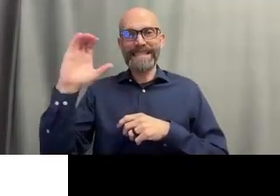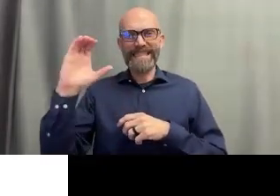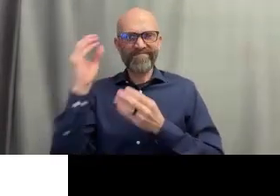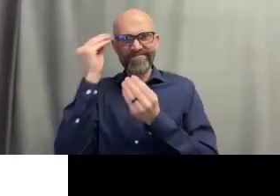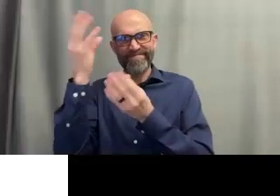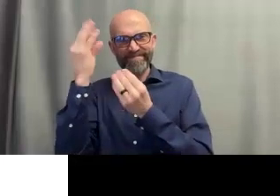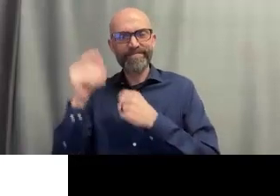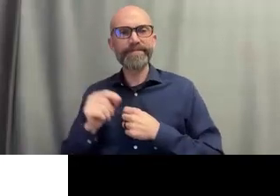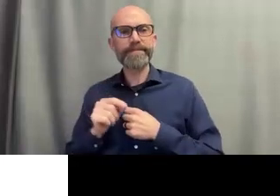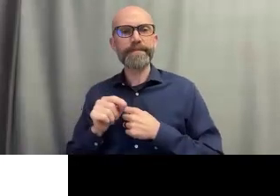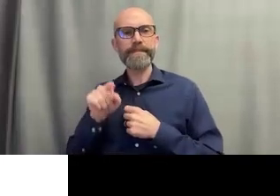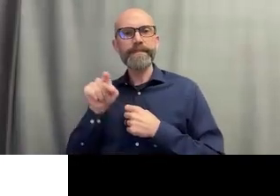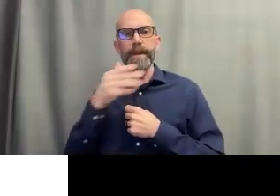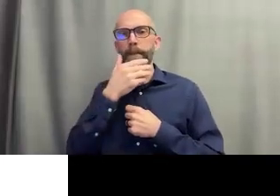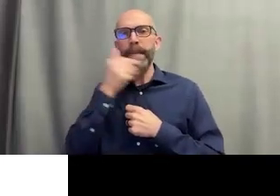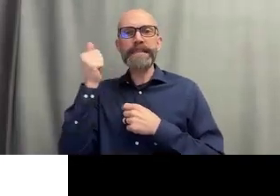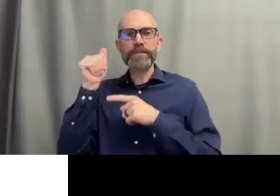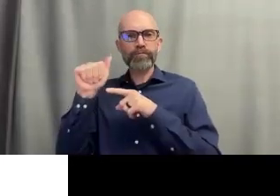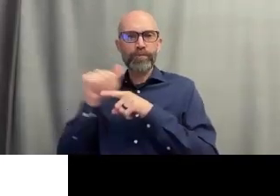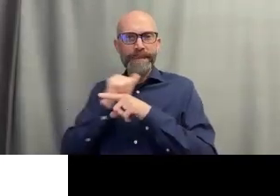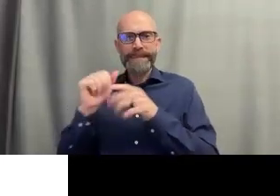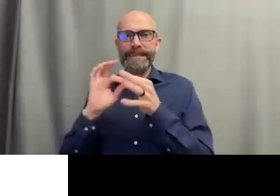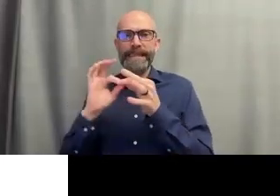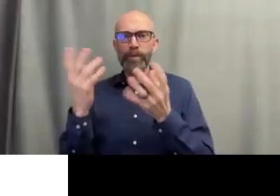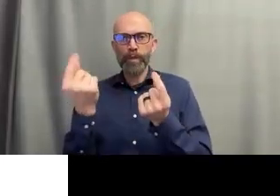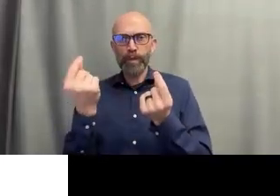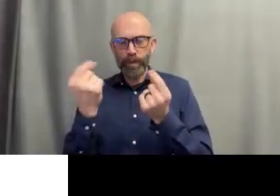what best practices says to do is to look at